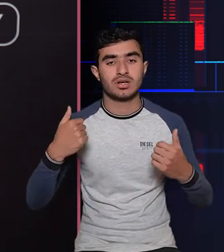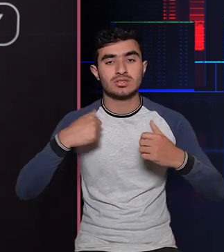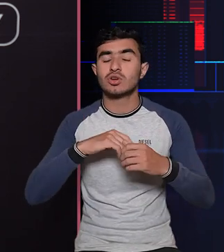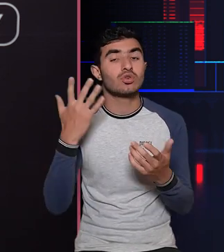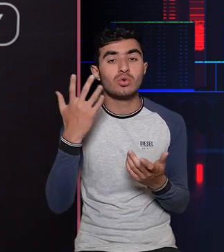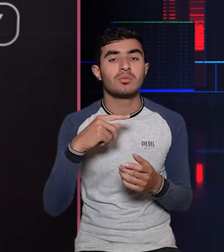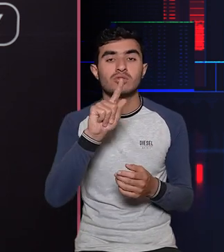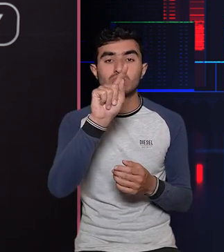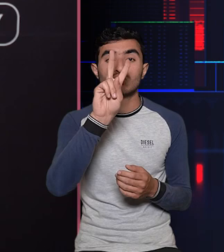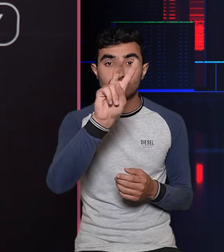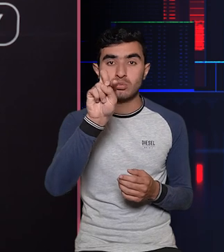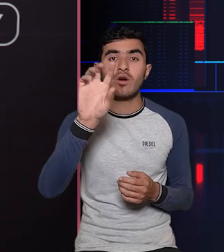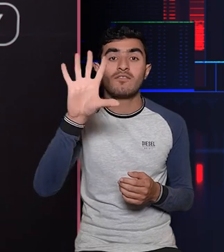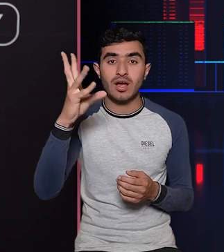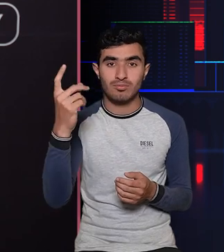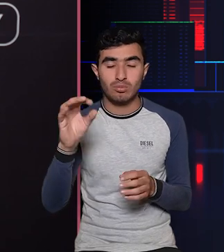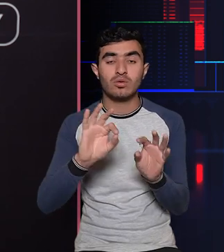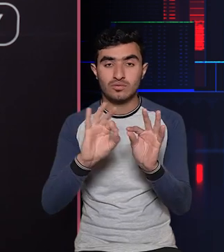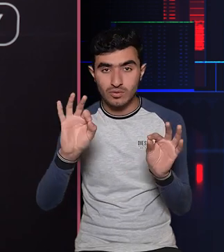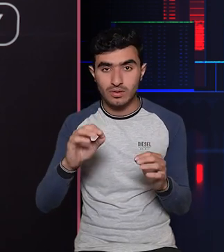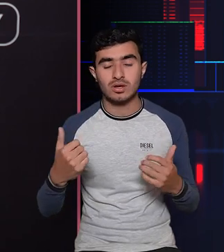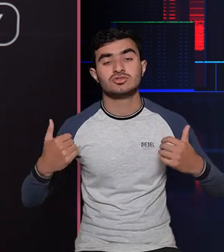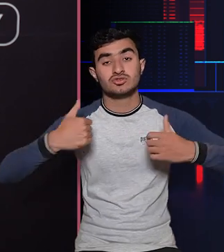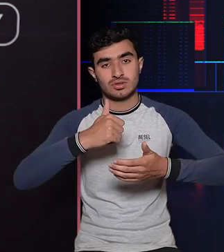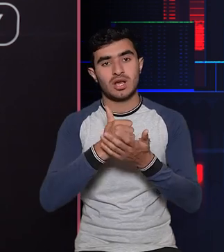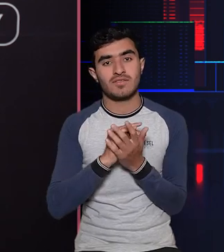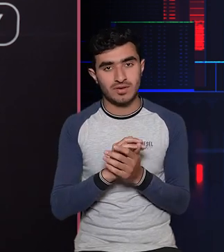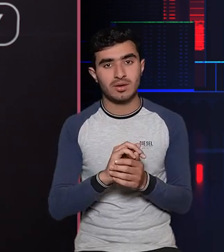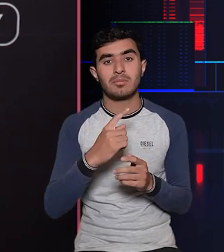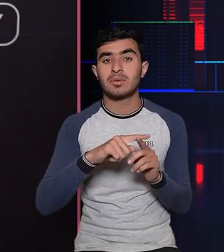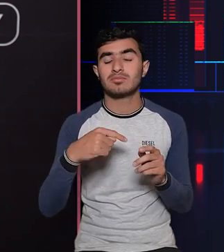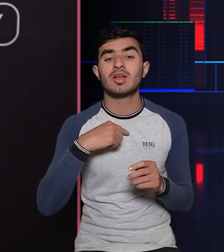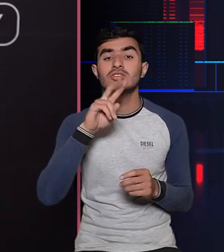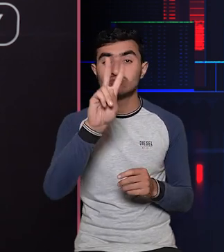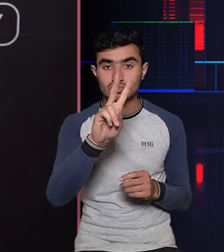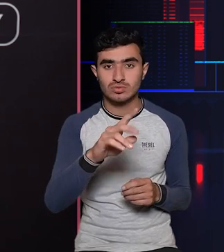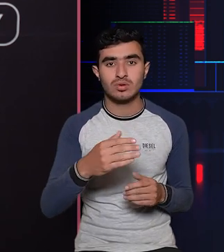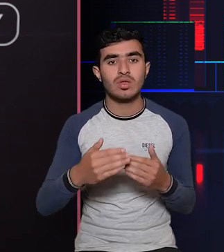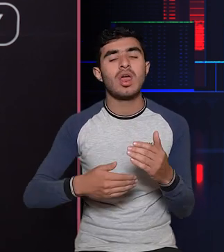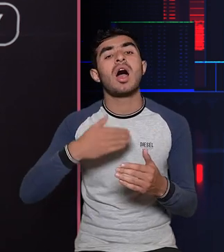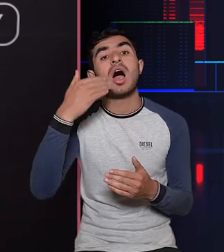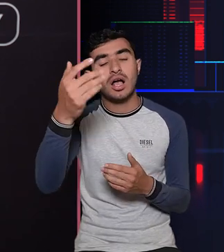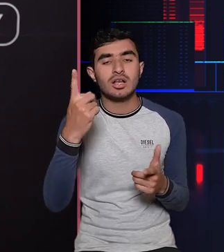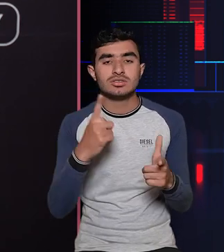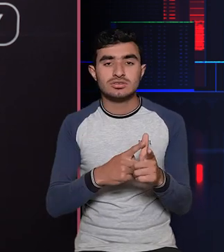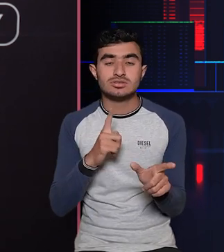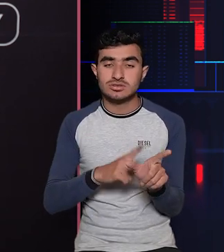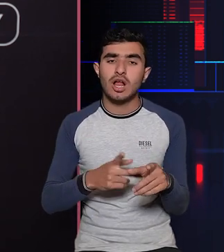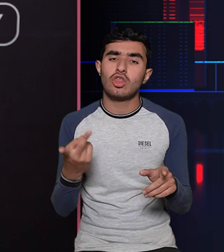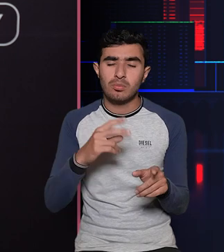blazzer so, I had to work again next year because every year your points fall back to zero.